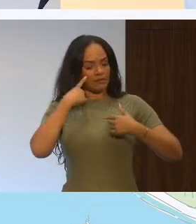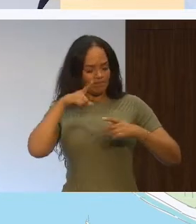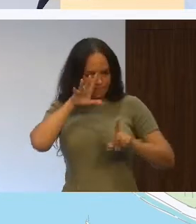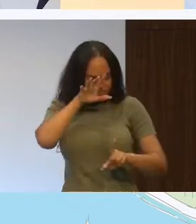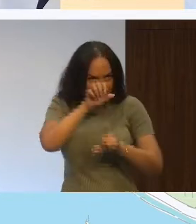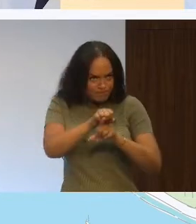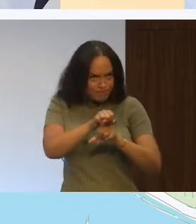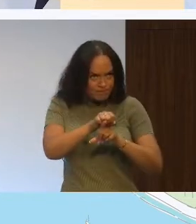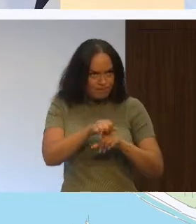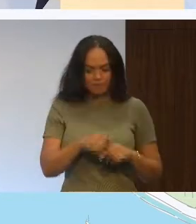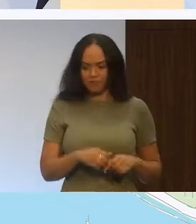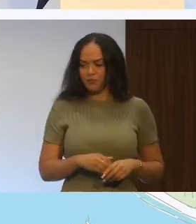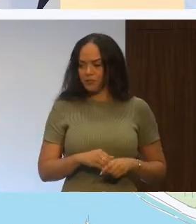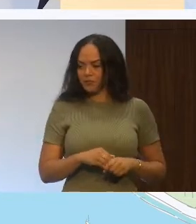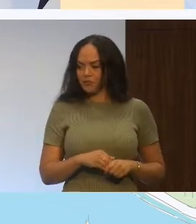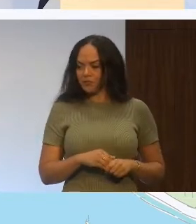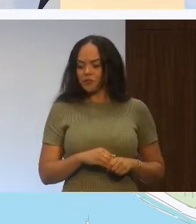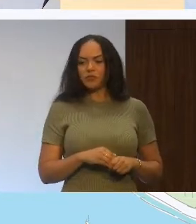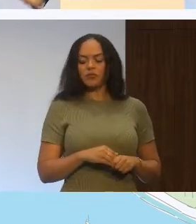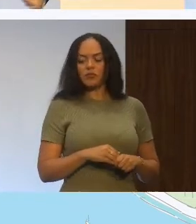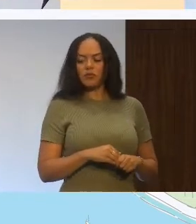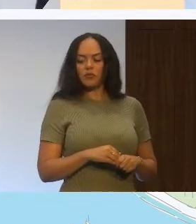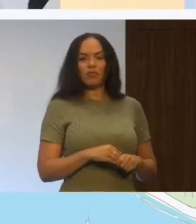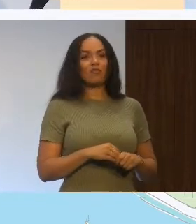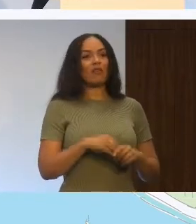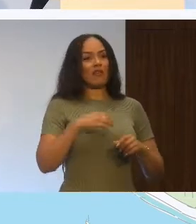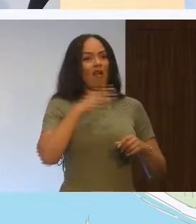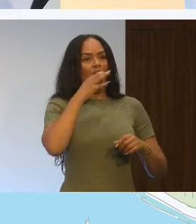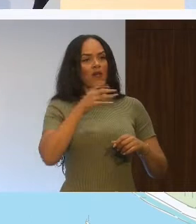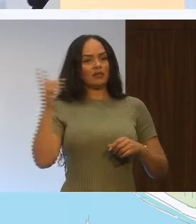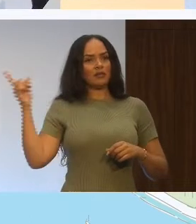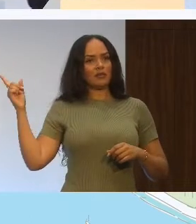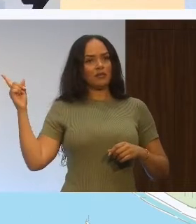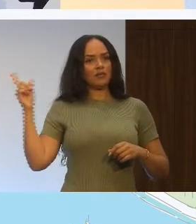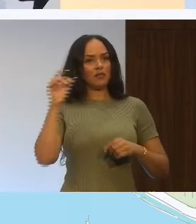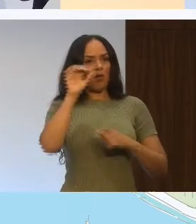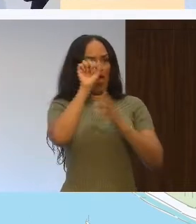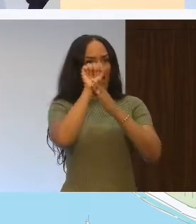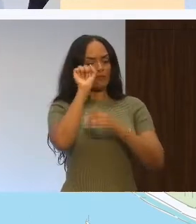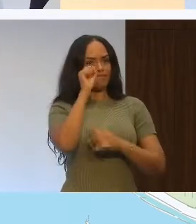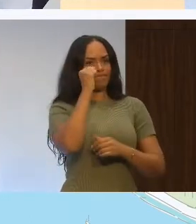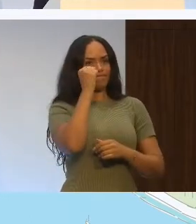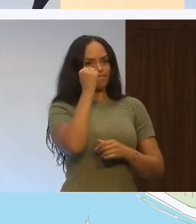And then I do this maneuver where I turn their patients heads and then the patient's going to end up standing